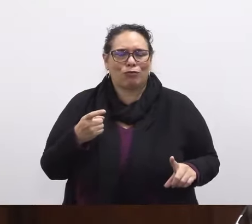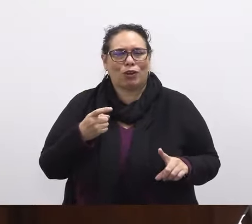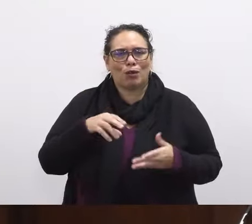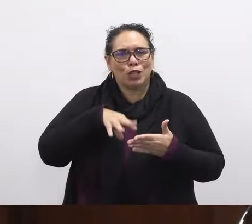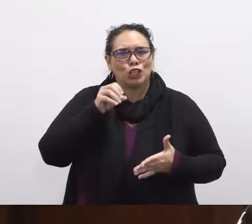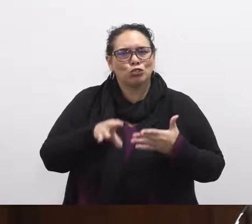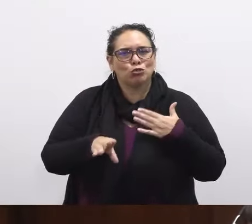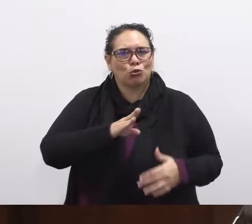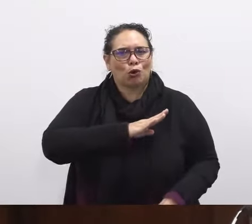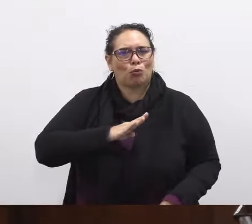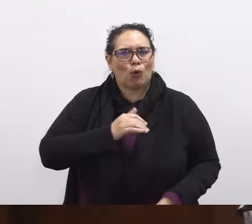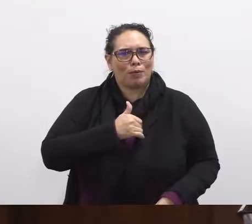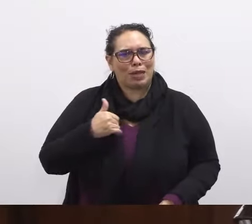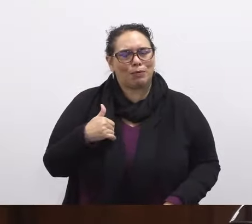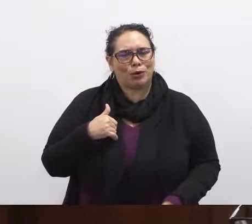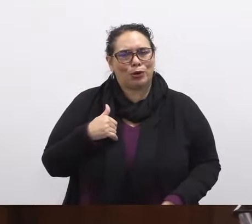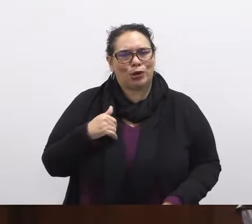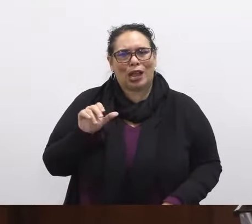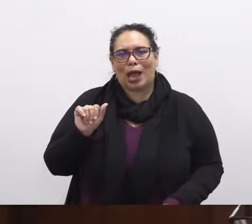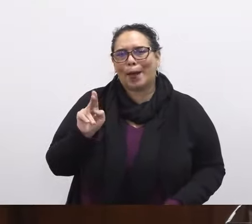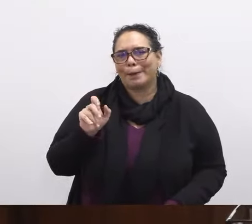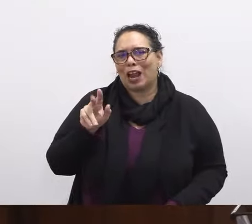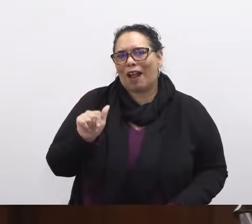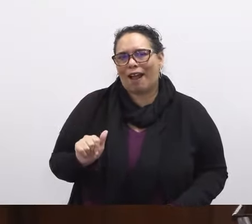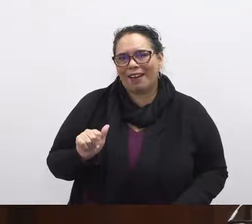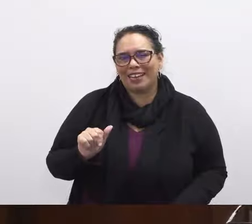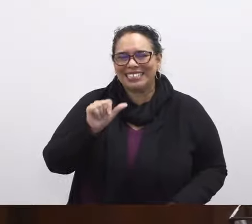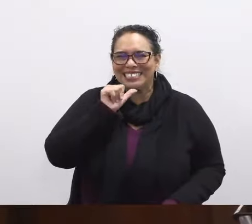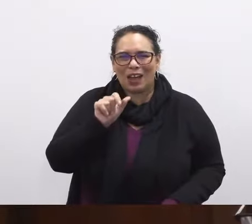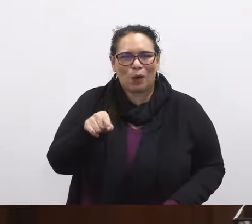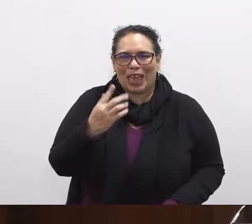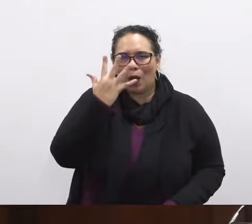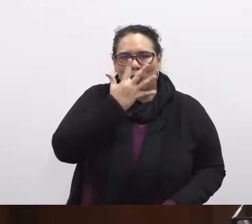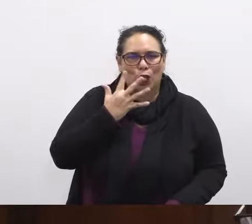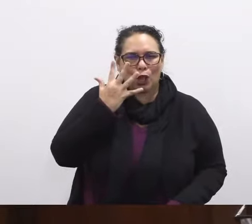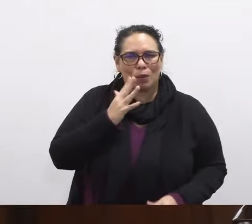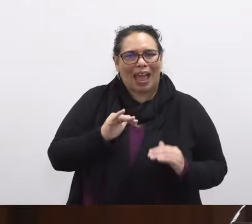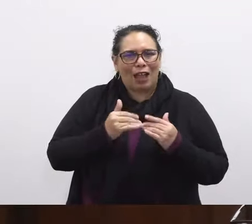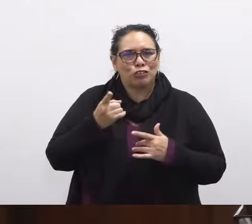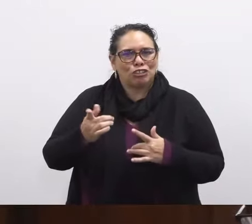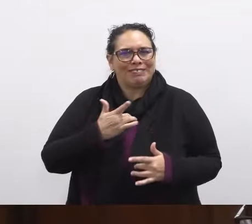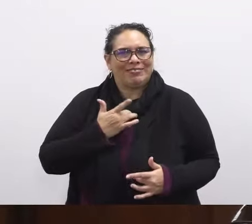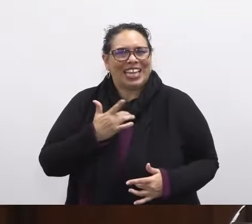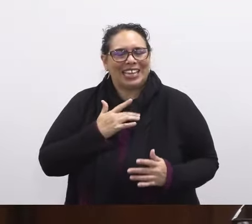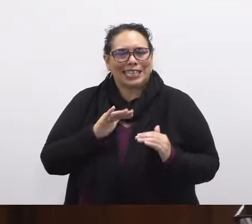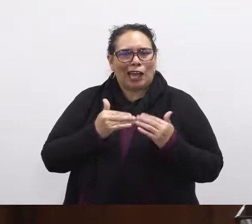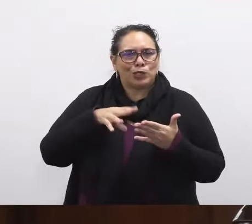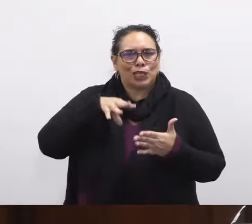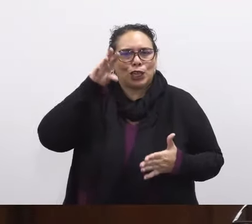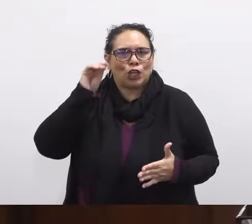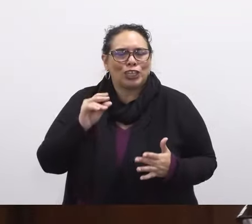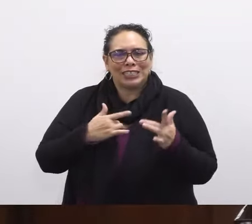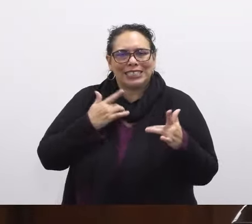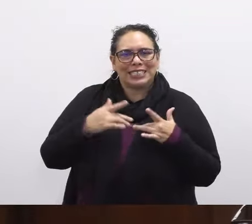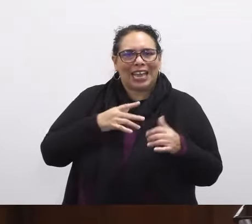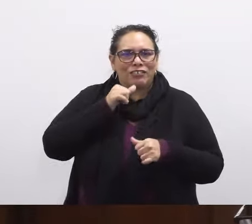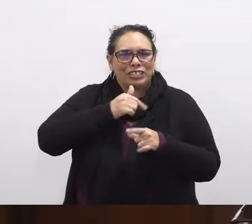but it's how it's made her feel. It's how she's been able to learn and how she's excited for her siblings to be able to learn.